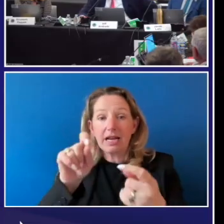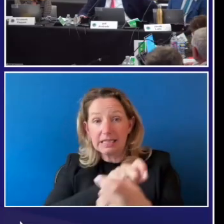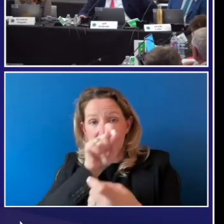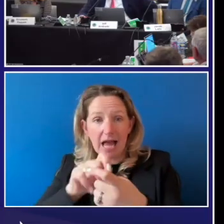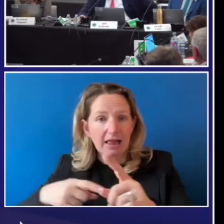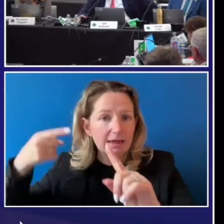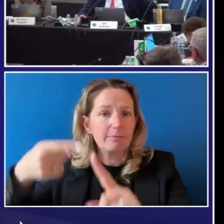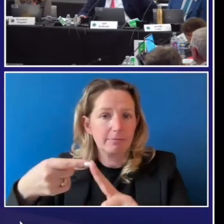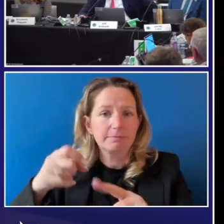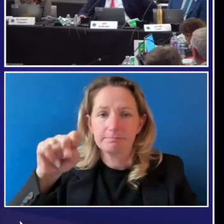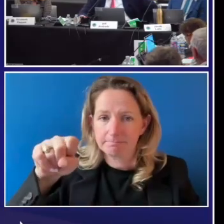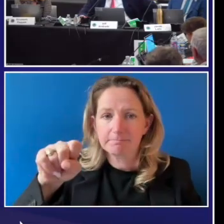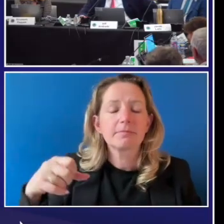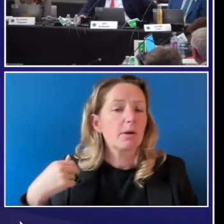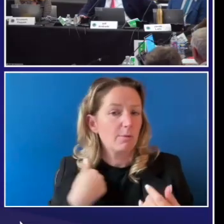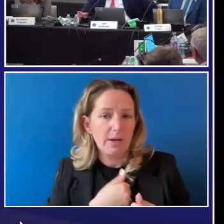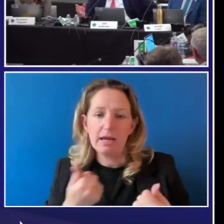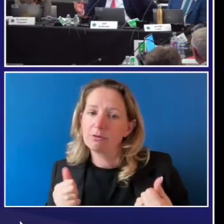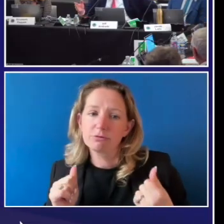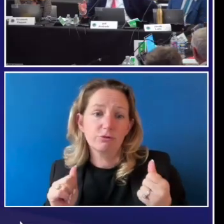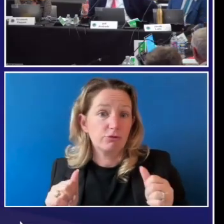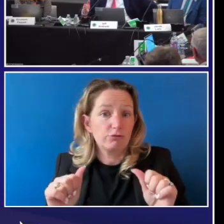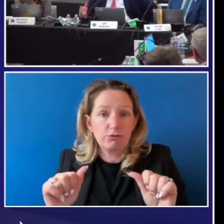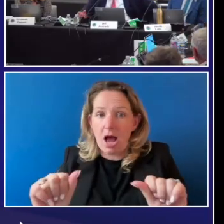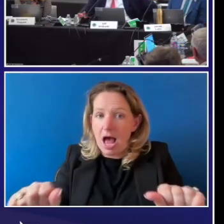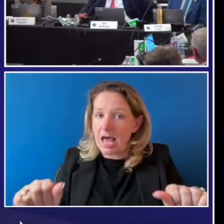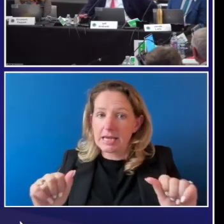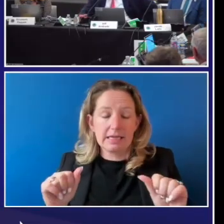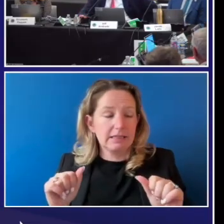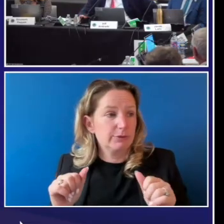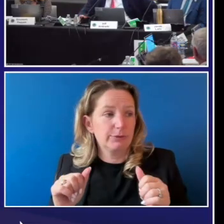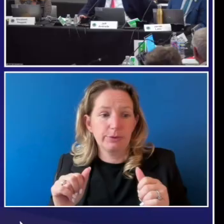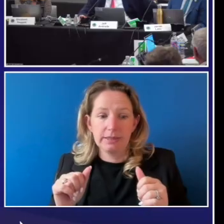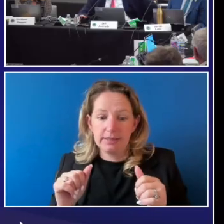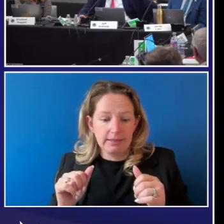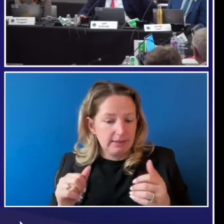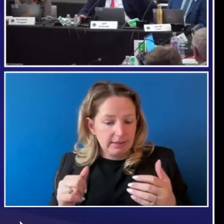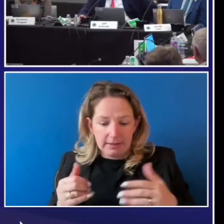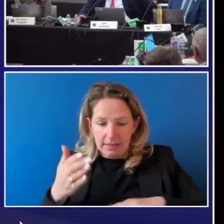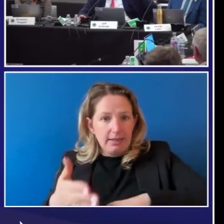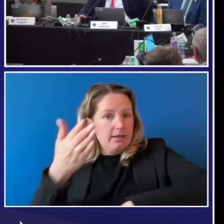Um, and again, we are trying to, we are trying to move up that, that process because too many institutions